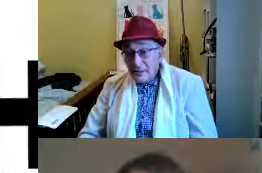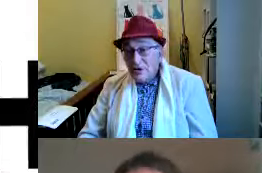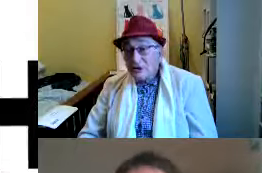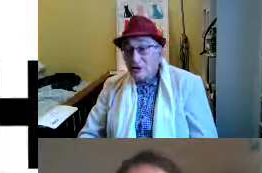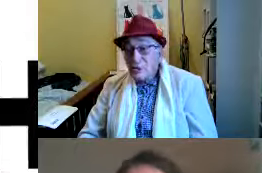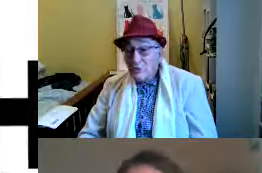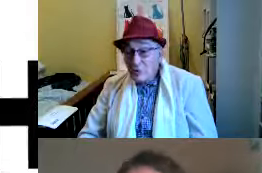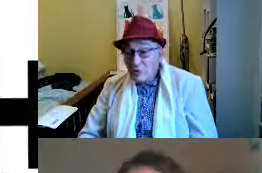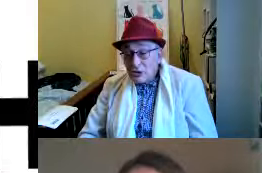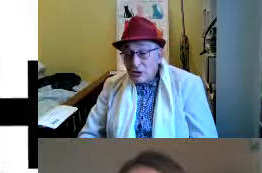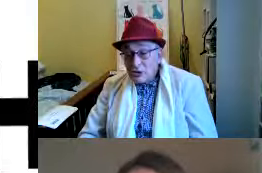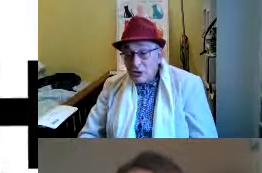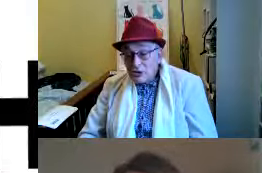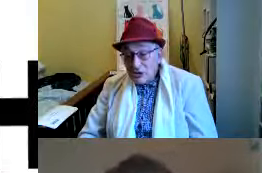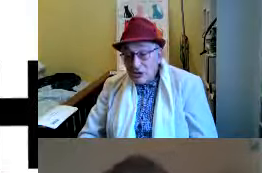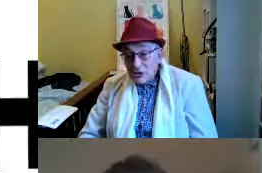i'll take one more question mister